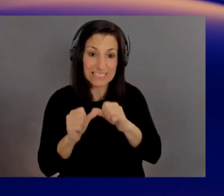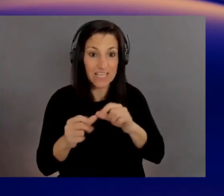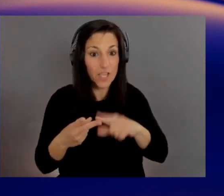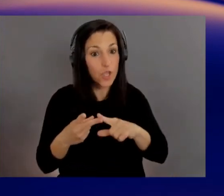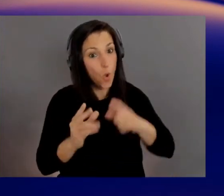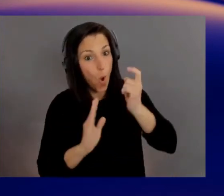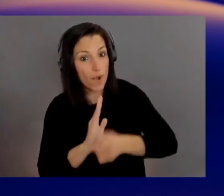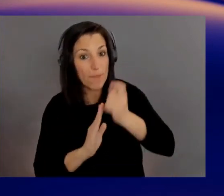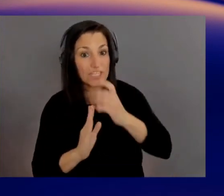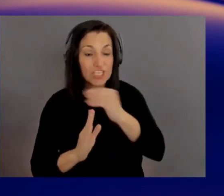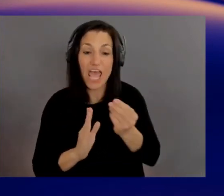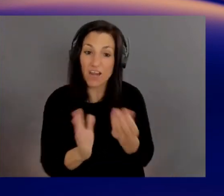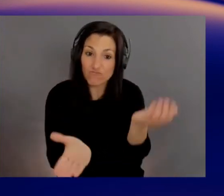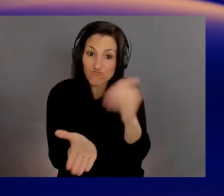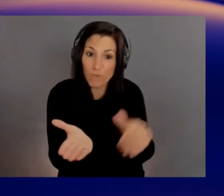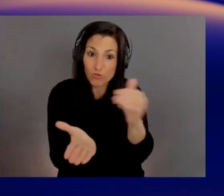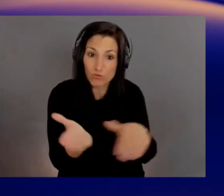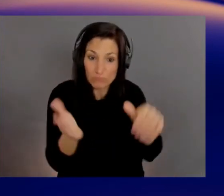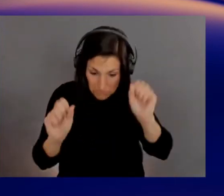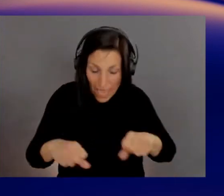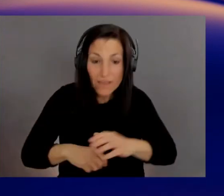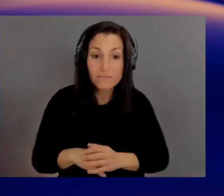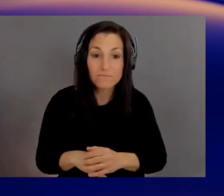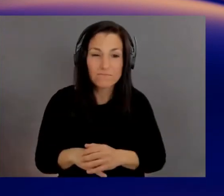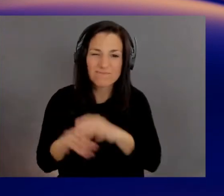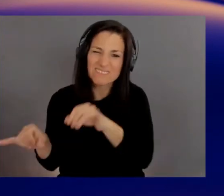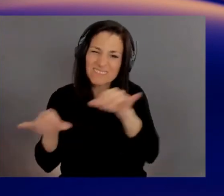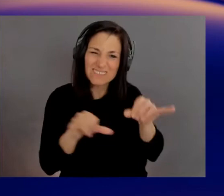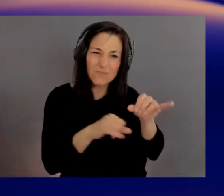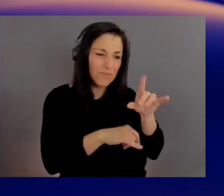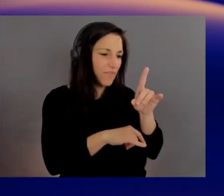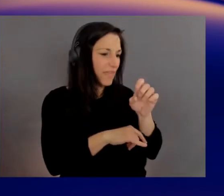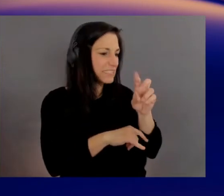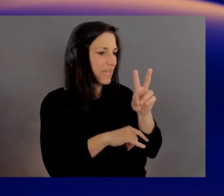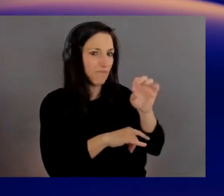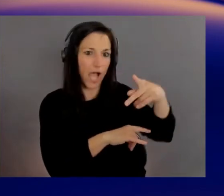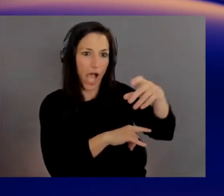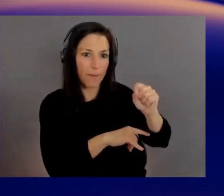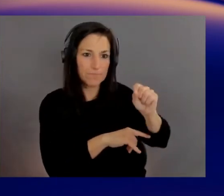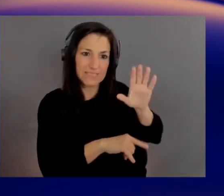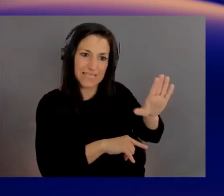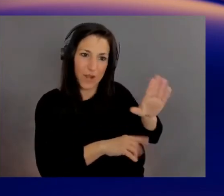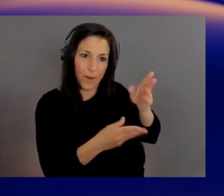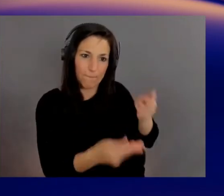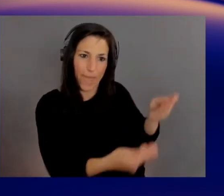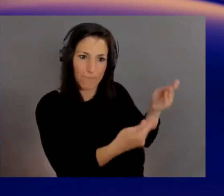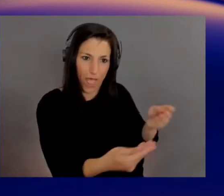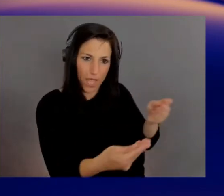what you have with, with a DevOps pipeline. Yeah. It sounds very similar like in, in scope at least